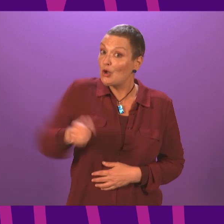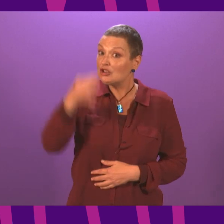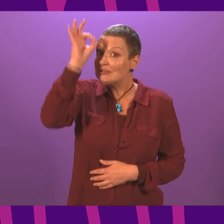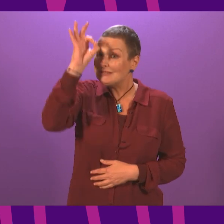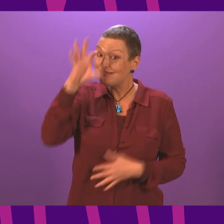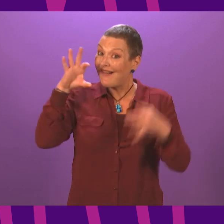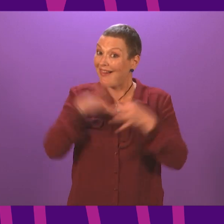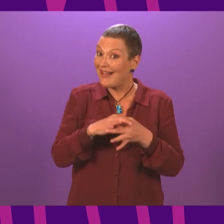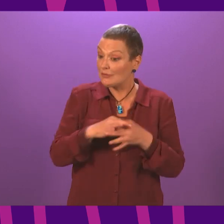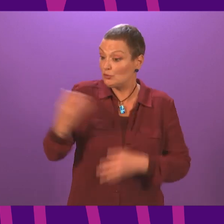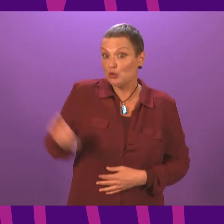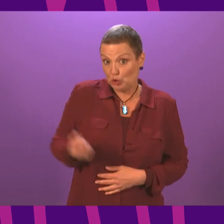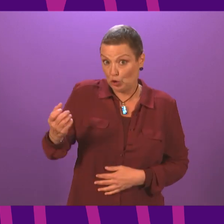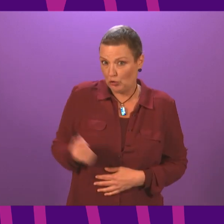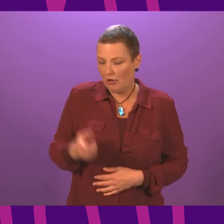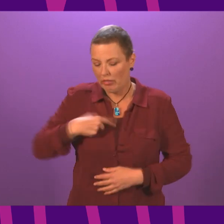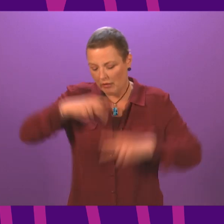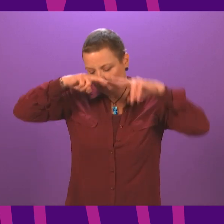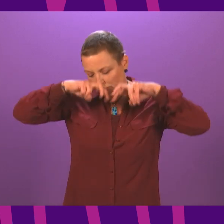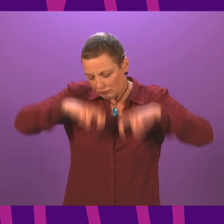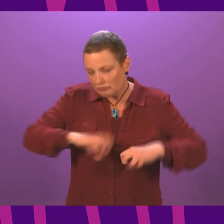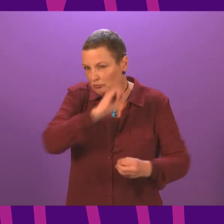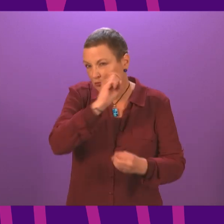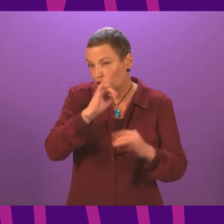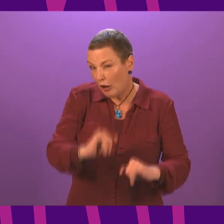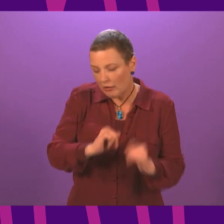Social Security is currently scrutinising our child disability payment regulations,